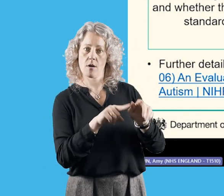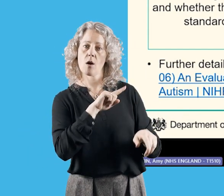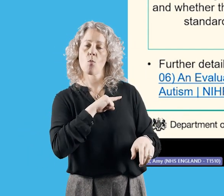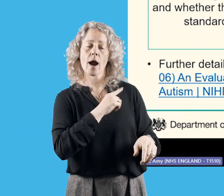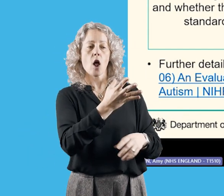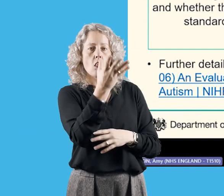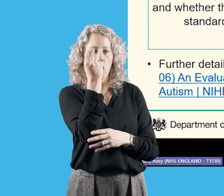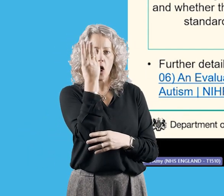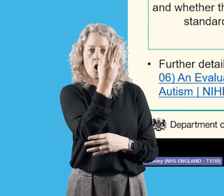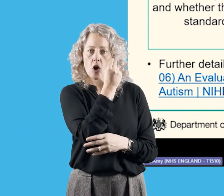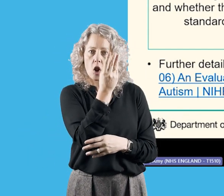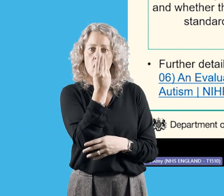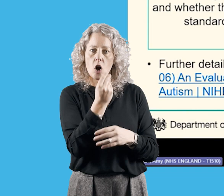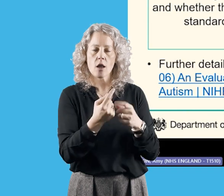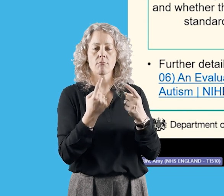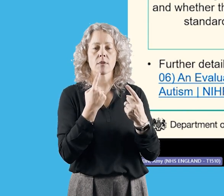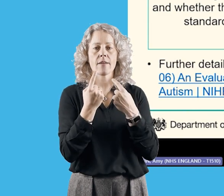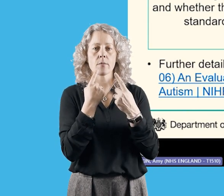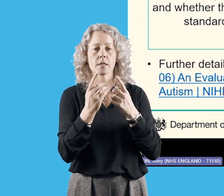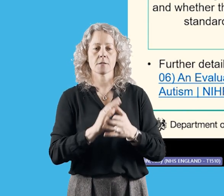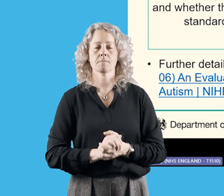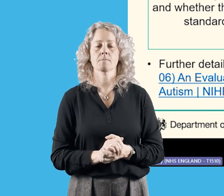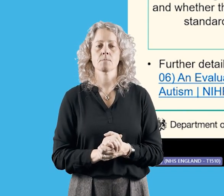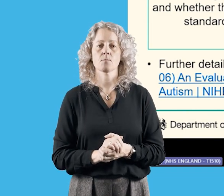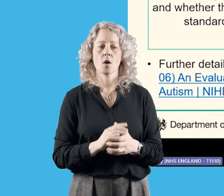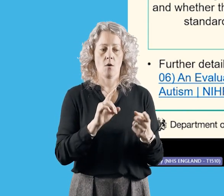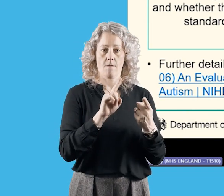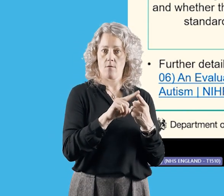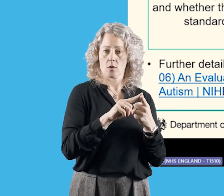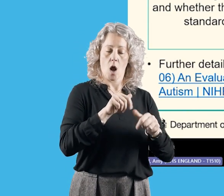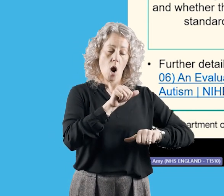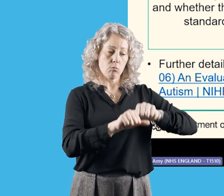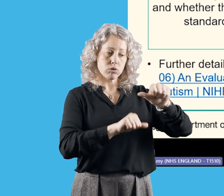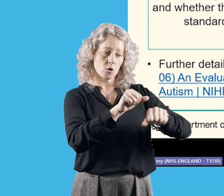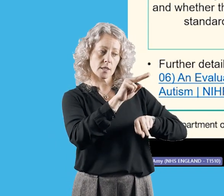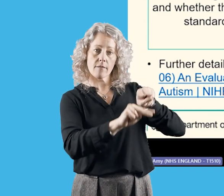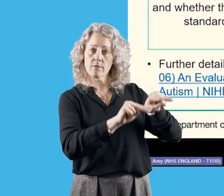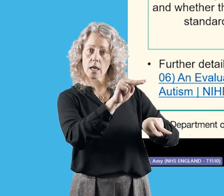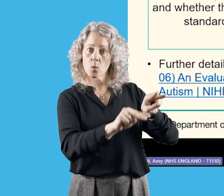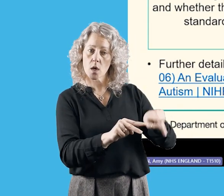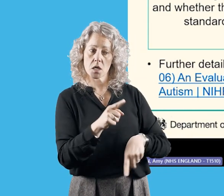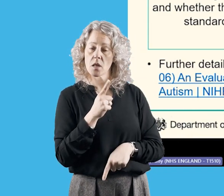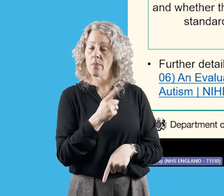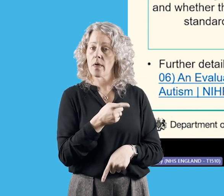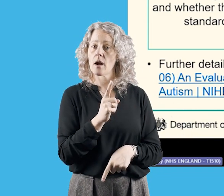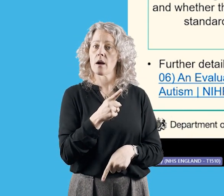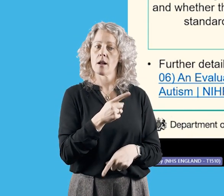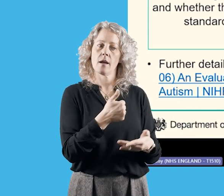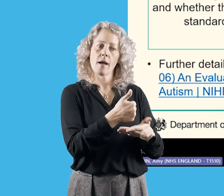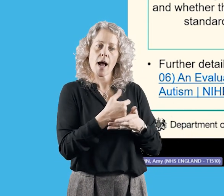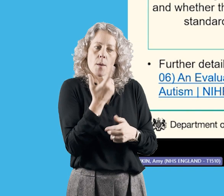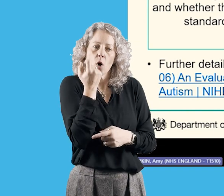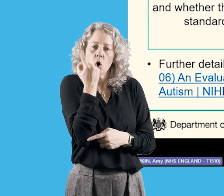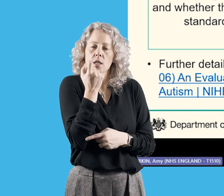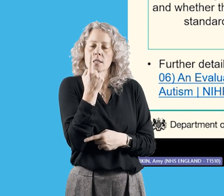have two elements. The first element is a process evaluation which will help us to understand how the training is being